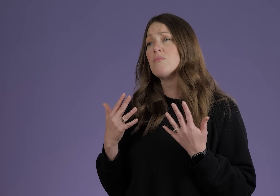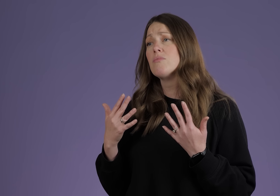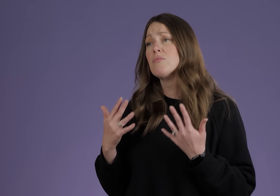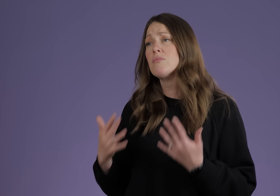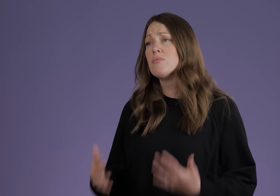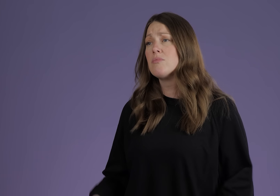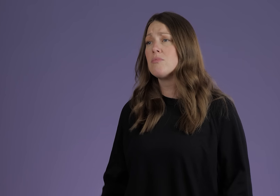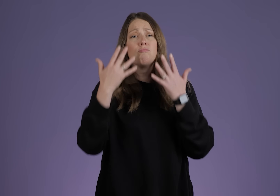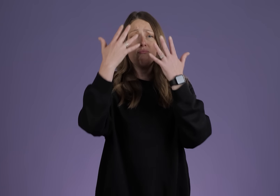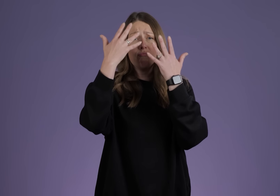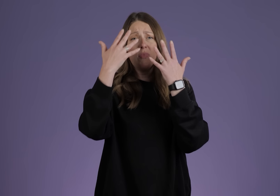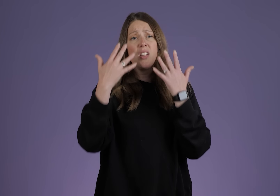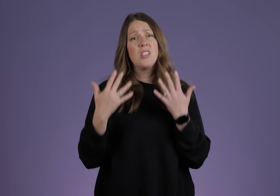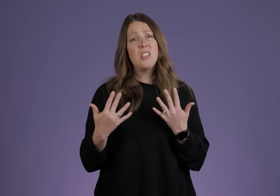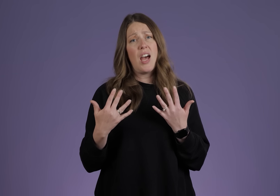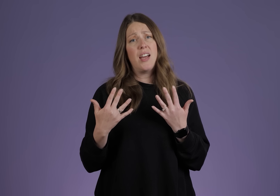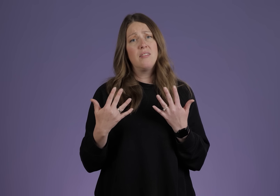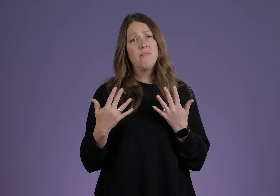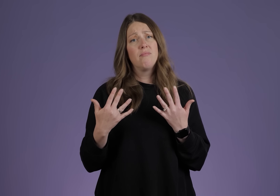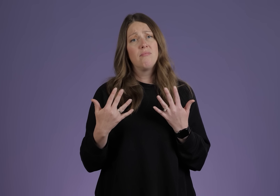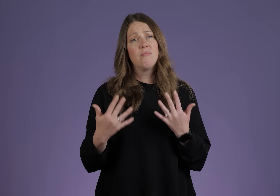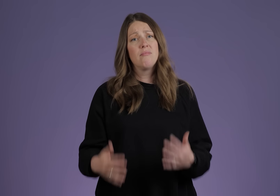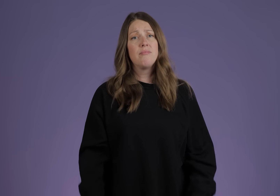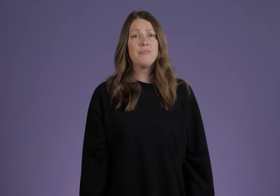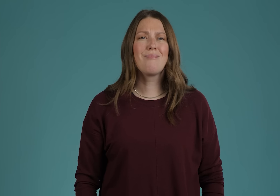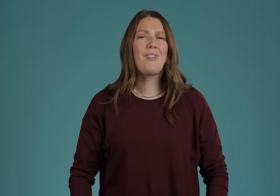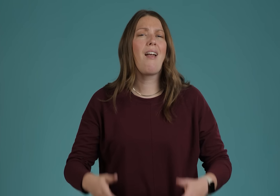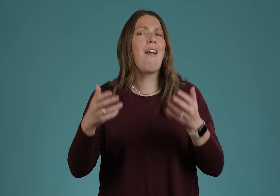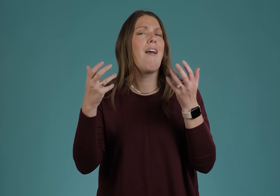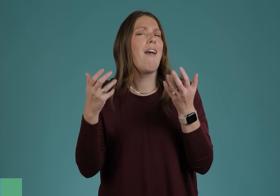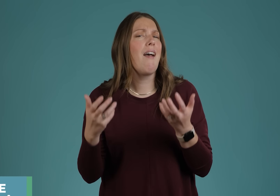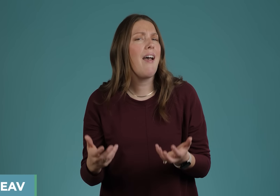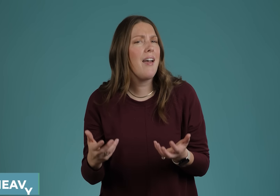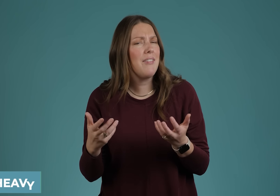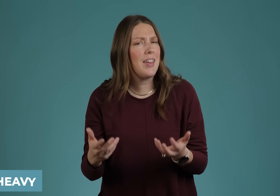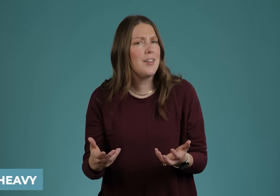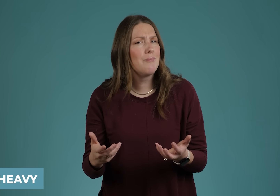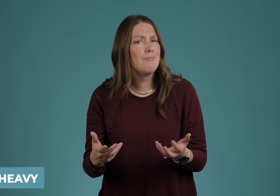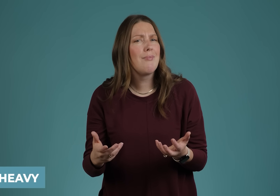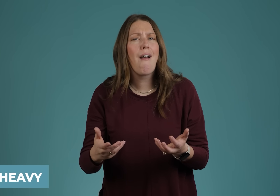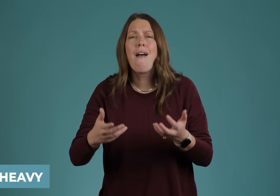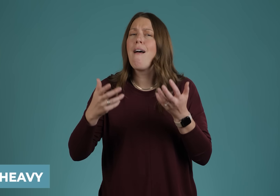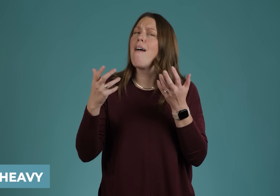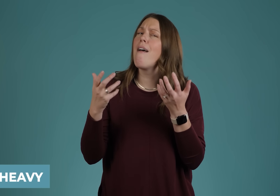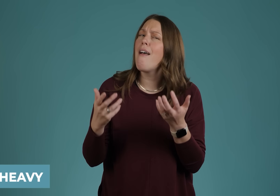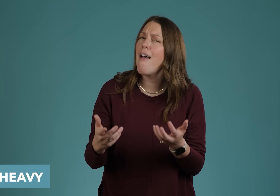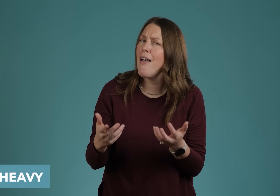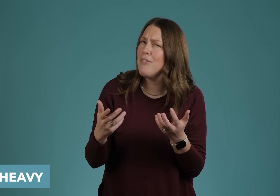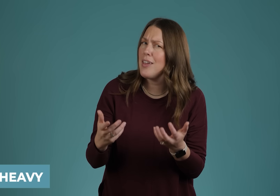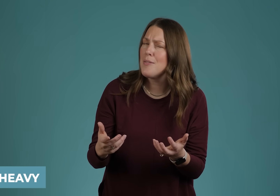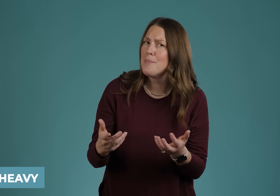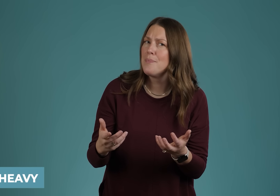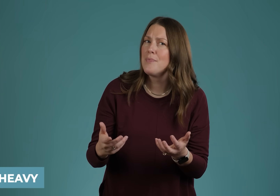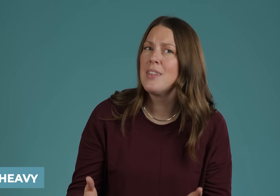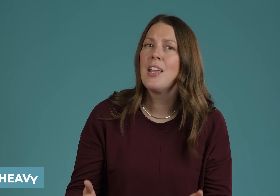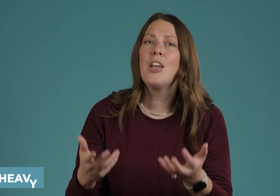The sadness Sad Heavy